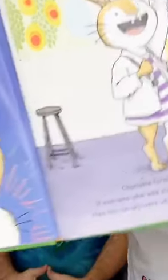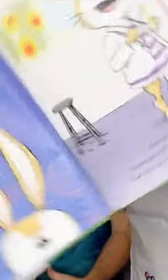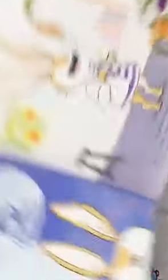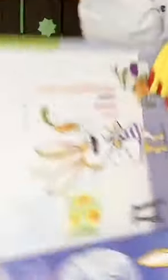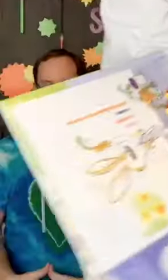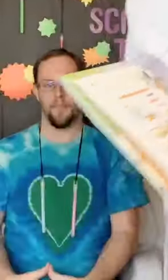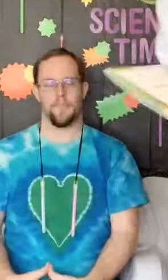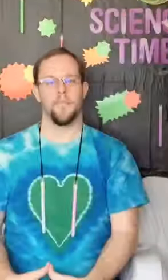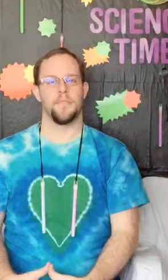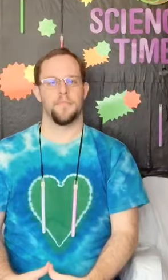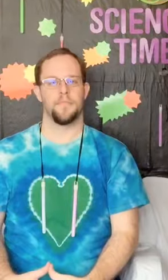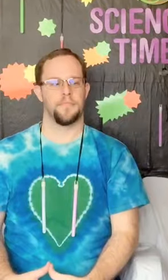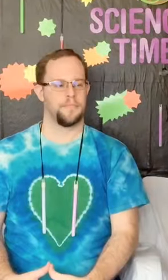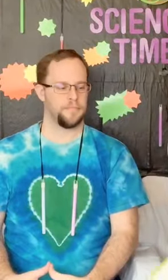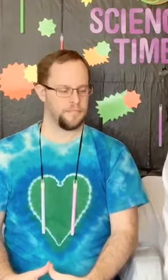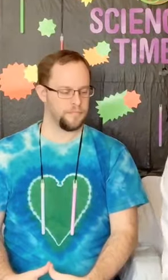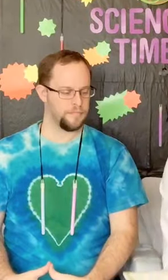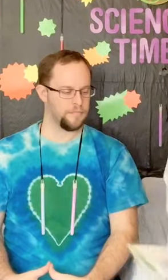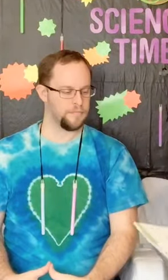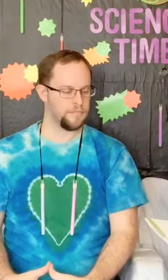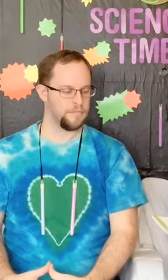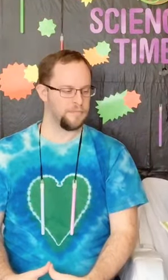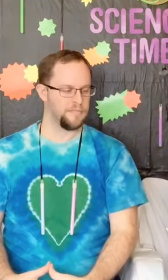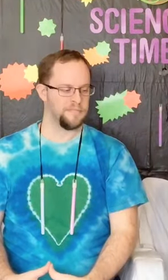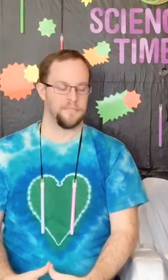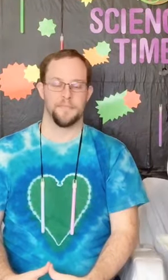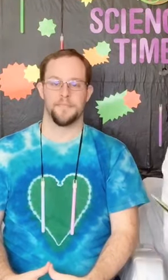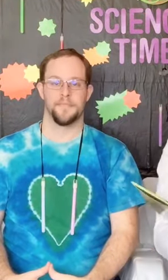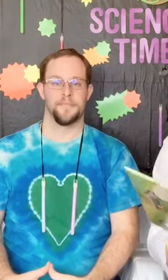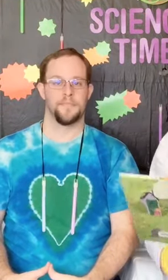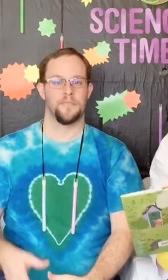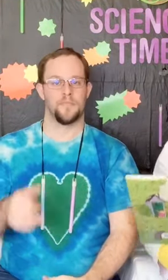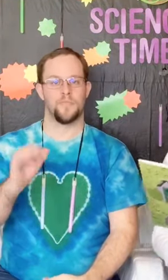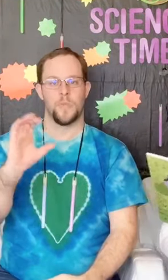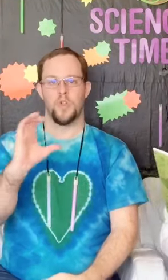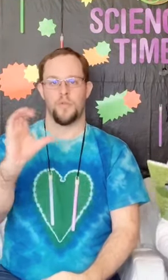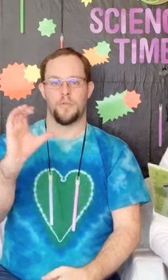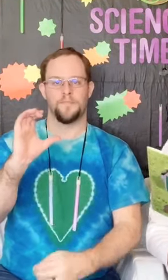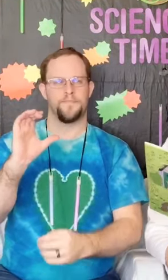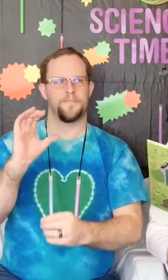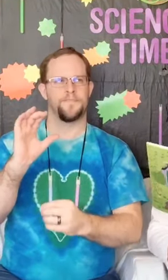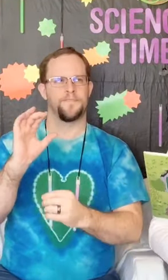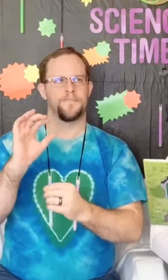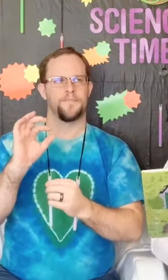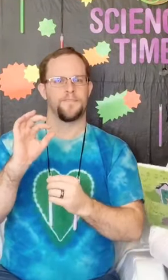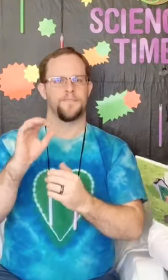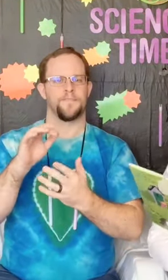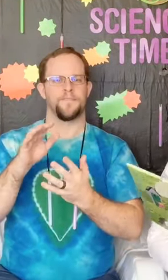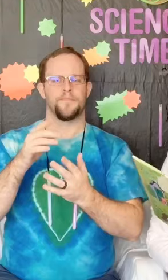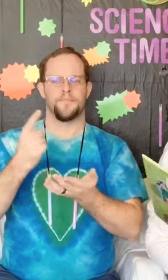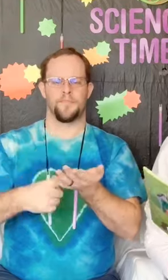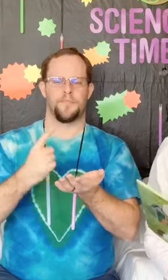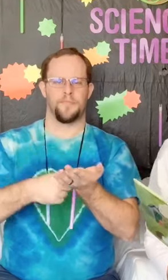her working question. Charlotte consulted the comprehensive compendium